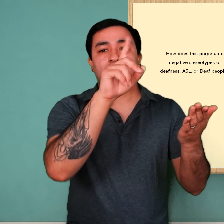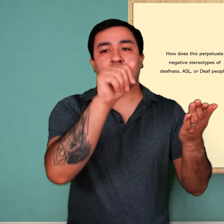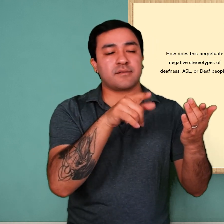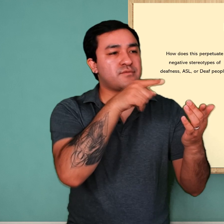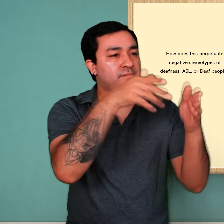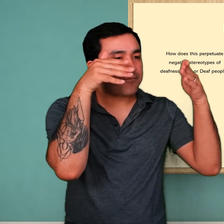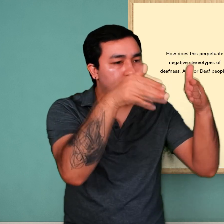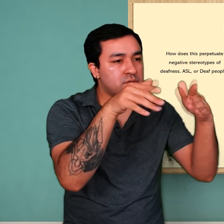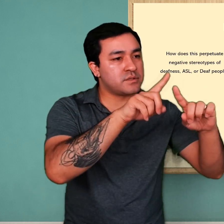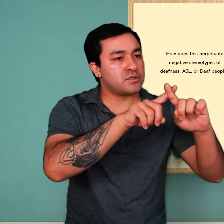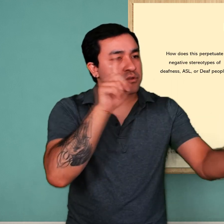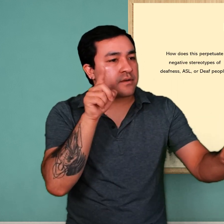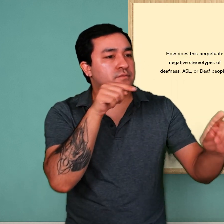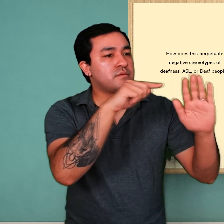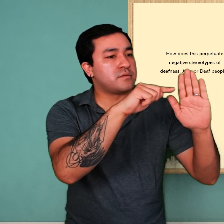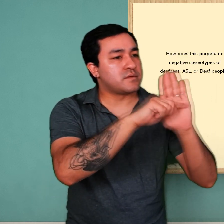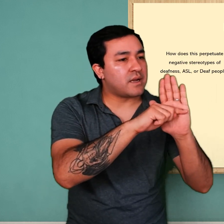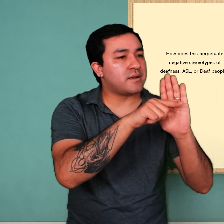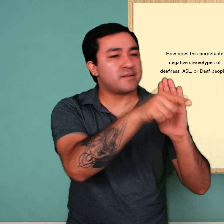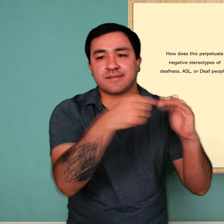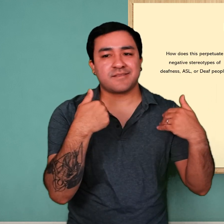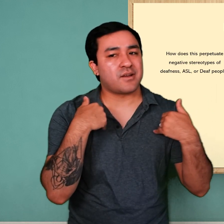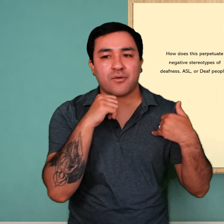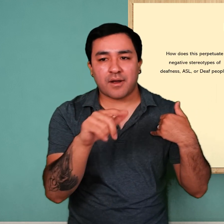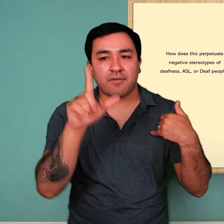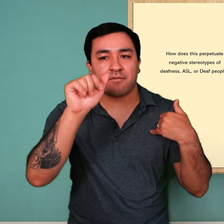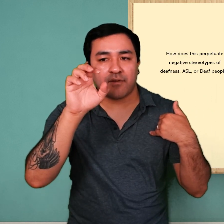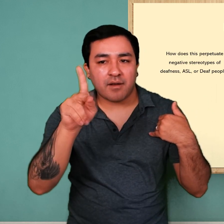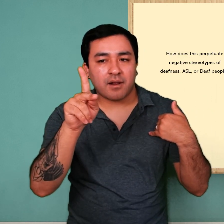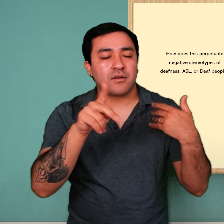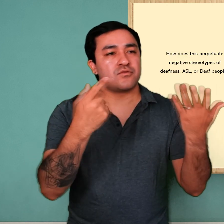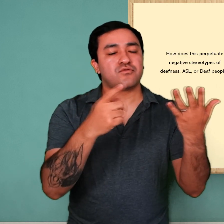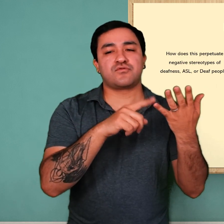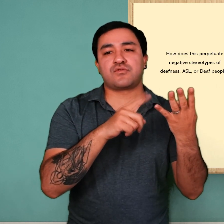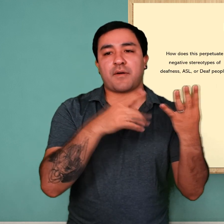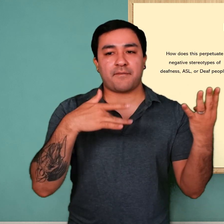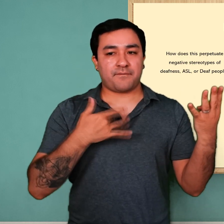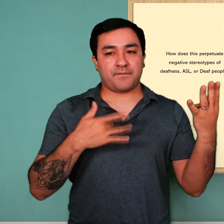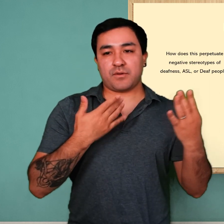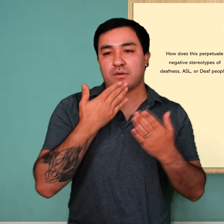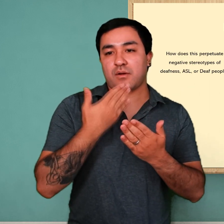differences, negatives, how they lack something, or it is a “feel good” media piece about how a